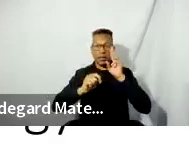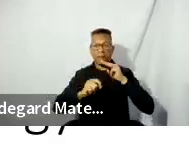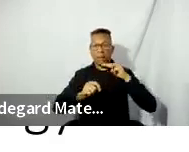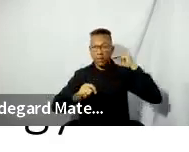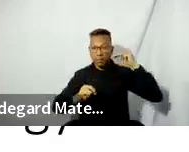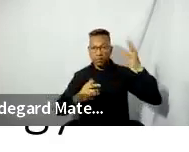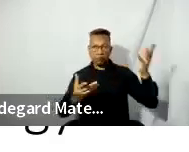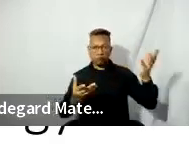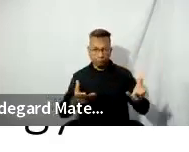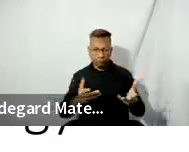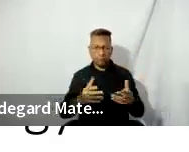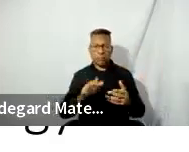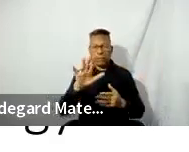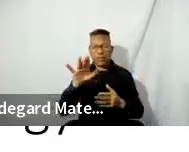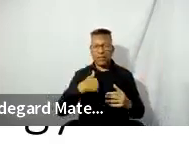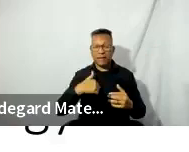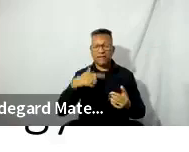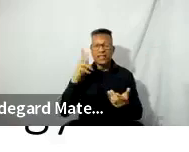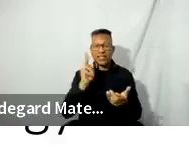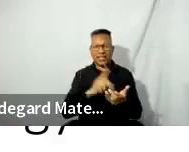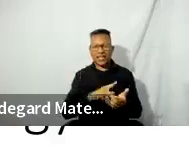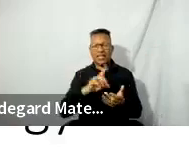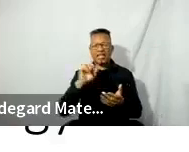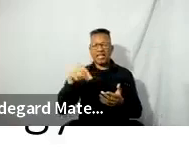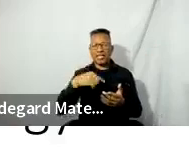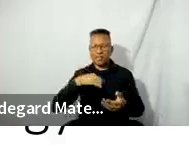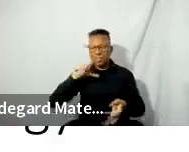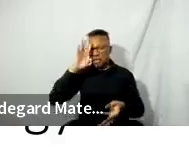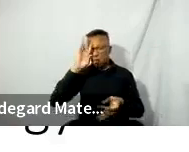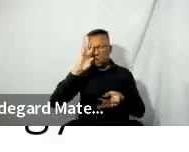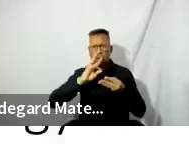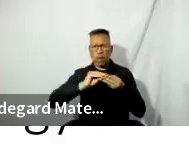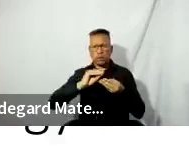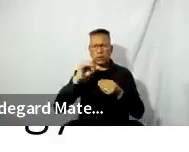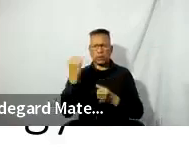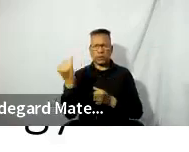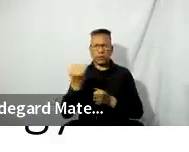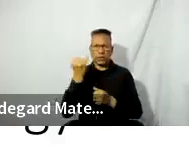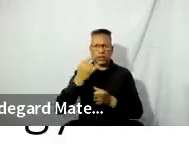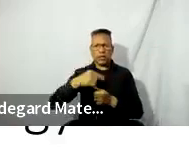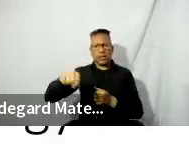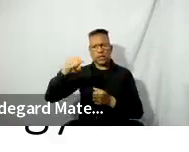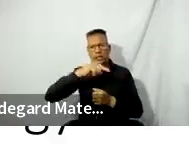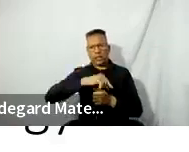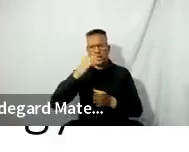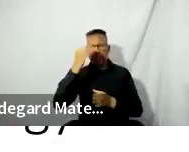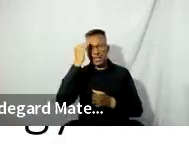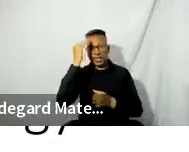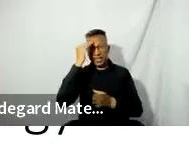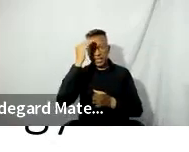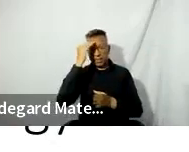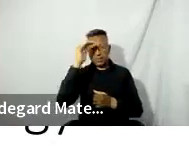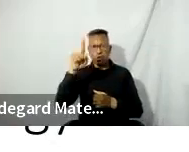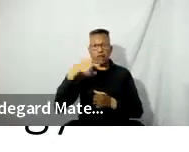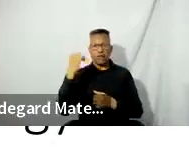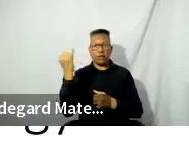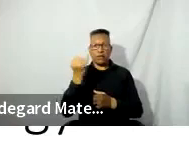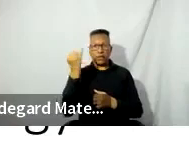It's a very striking and a very striking and compelling synthesis synthesis of synthesis of the most important aspects, aspects and aspects and orientations. Oh, we